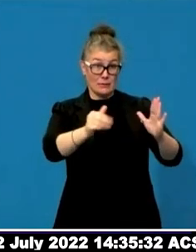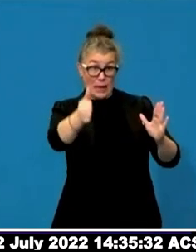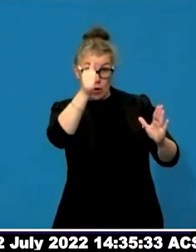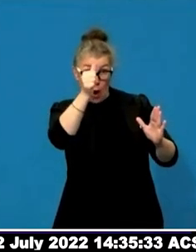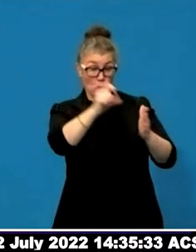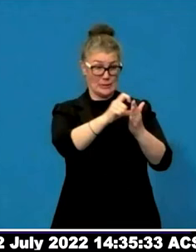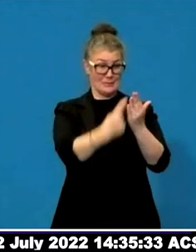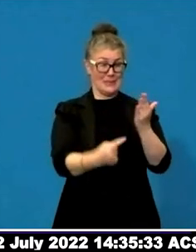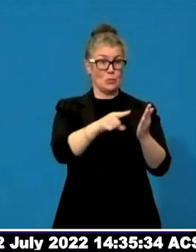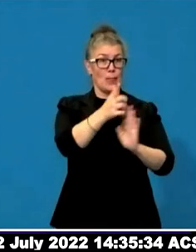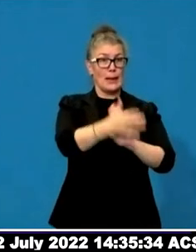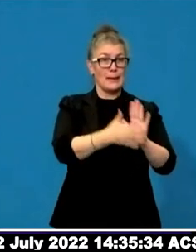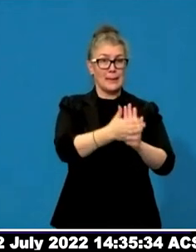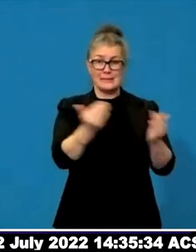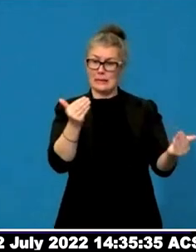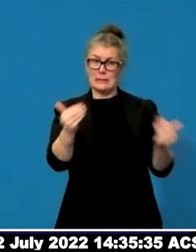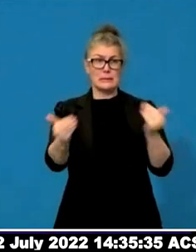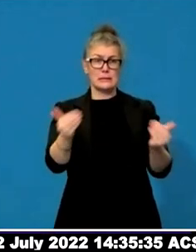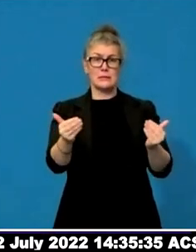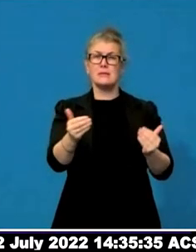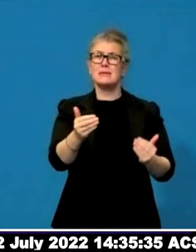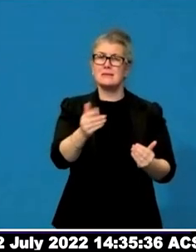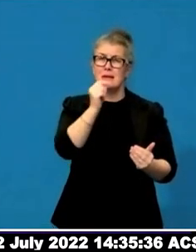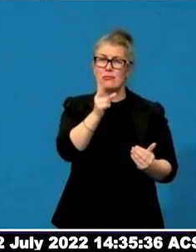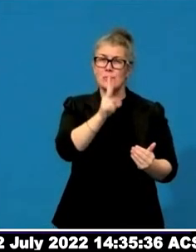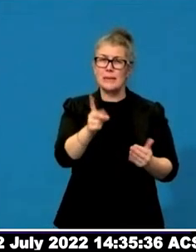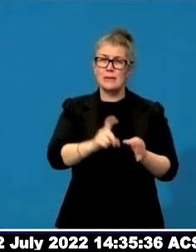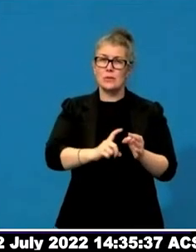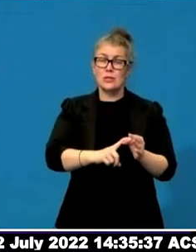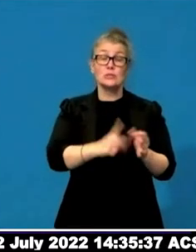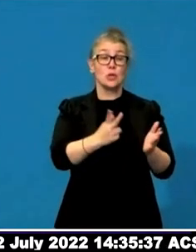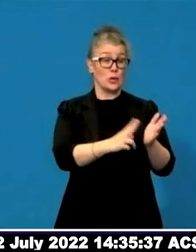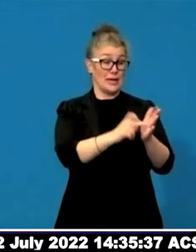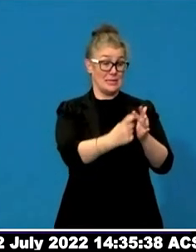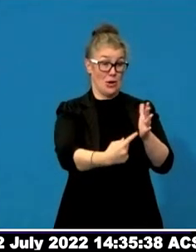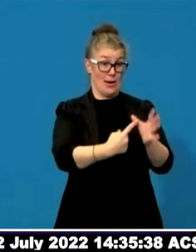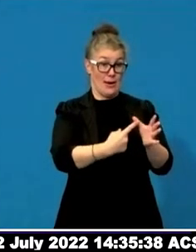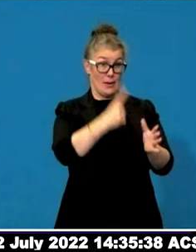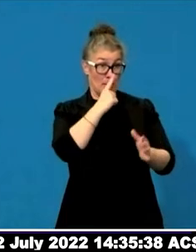Sorry, can you repeat the question? Yes. In your dealings with people at the NDIA, do they understand that distinction